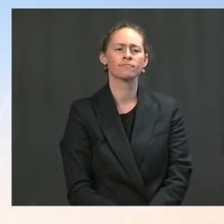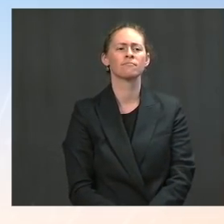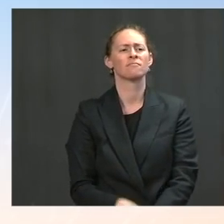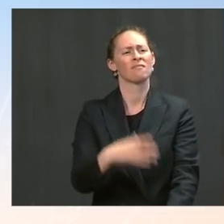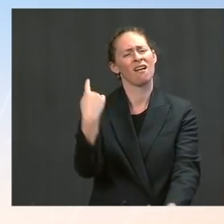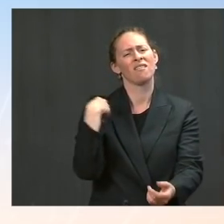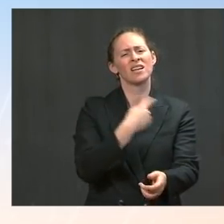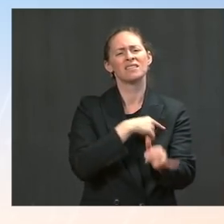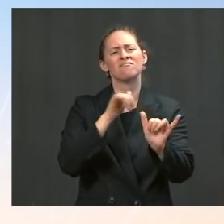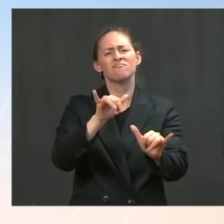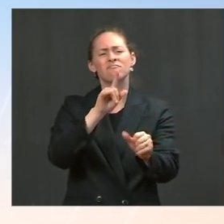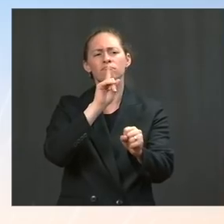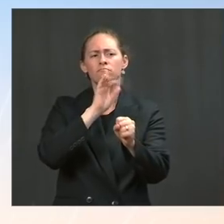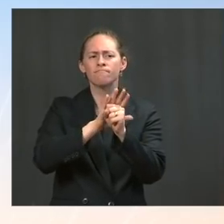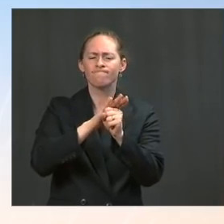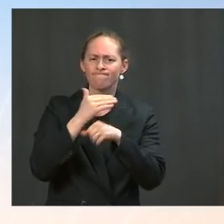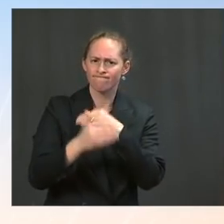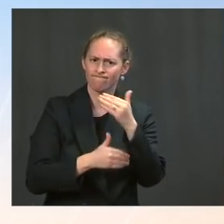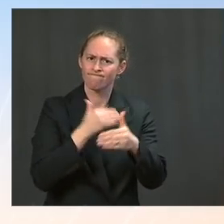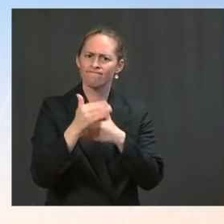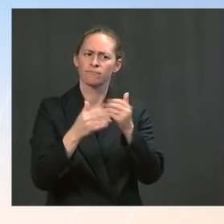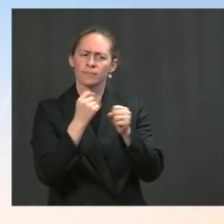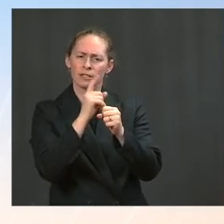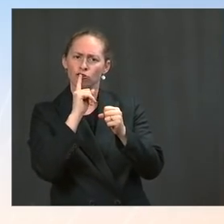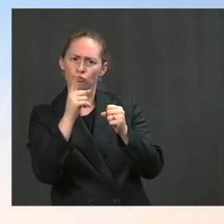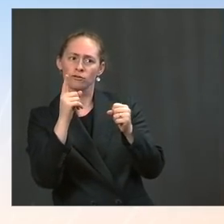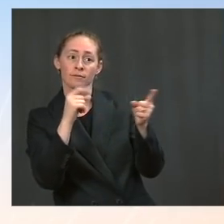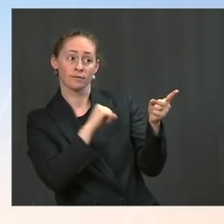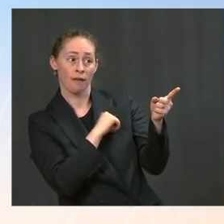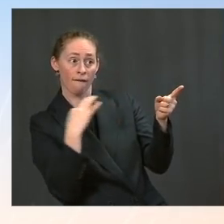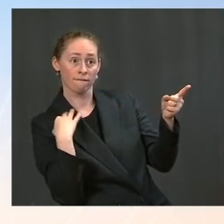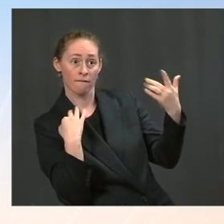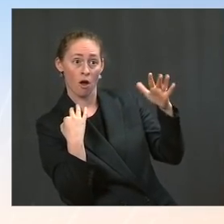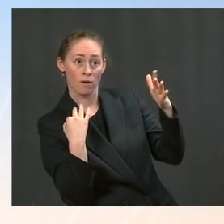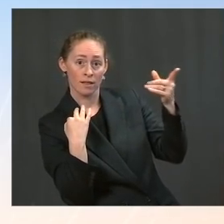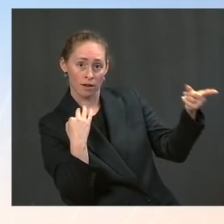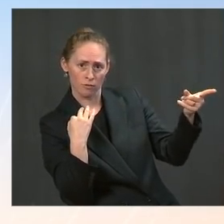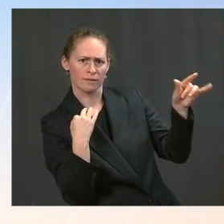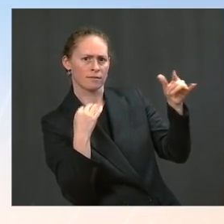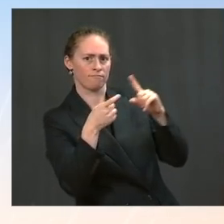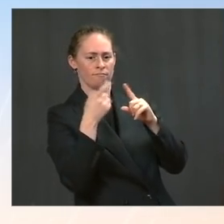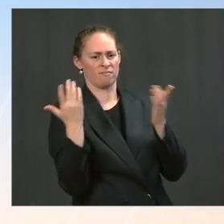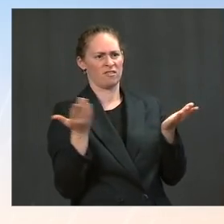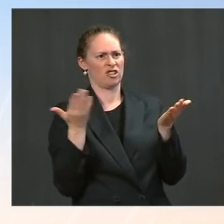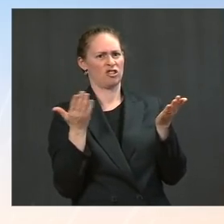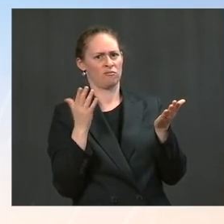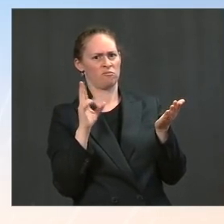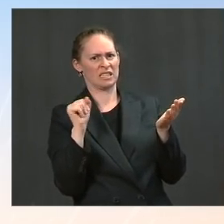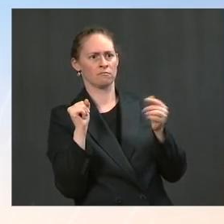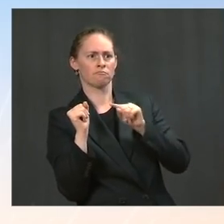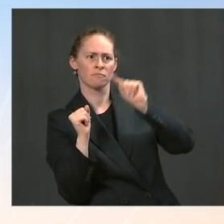from there and having a diplomatic presence on the ground from there. So, this is not a process that will end,